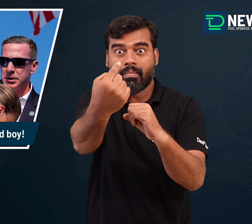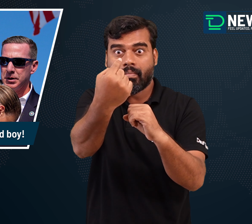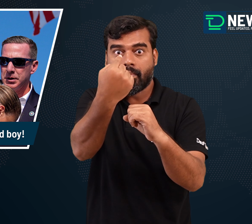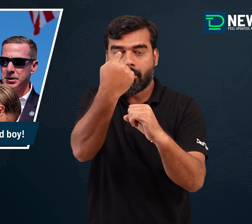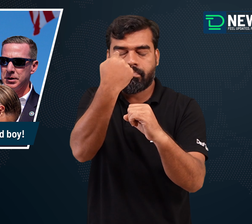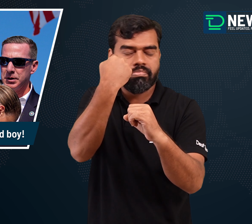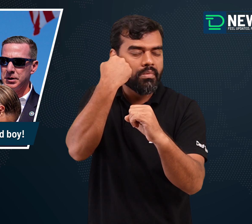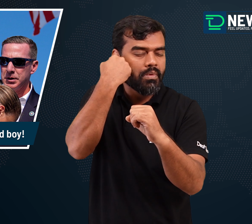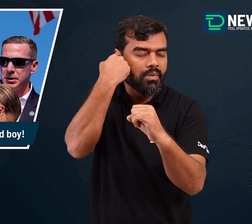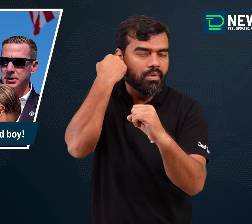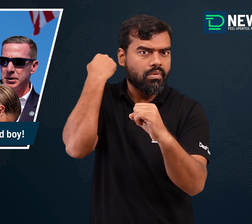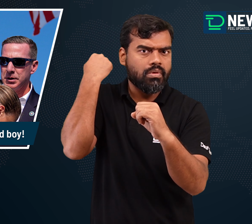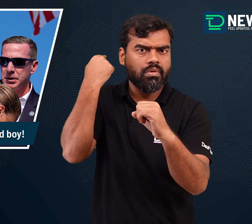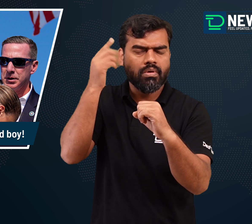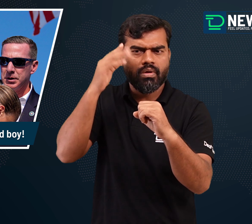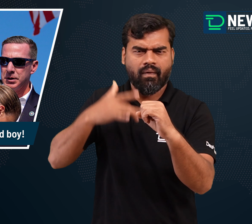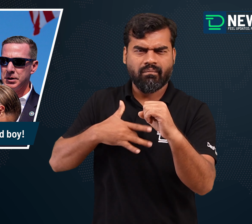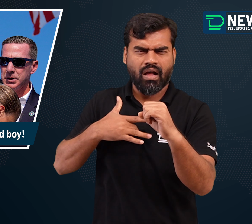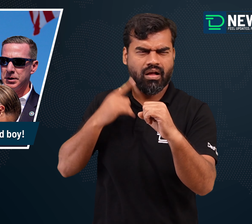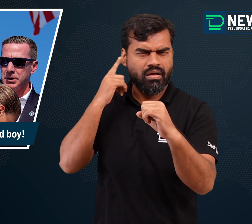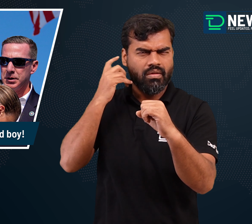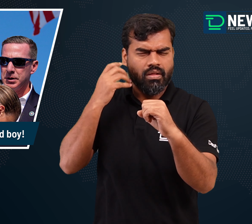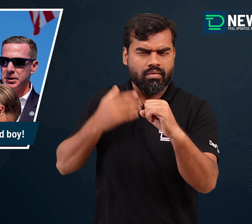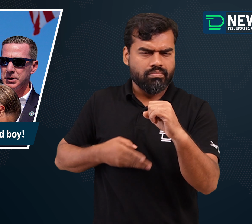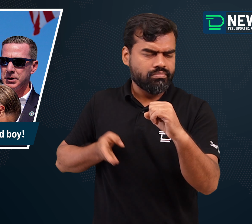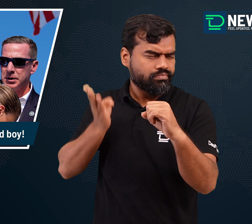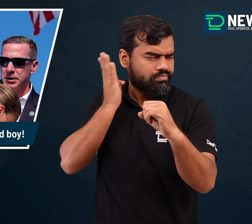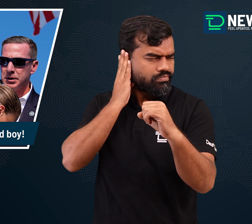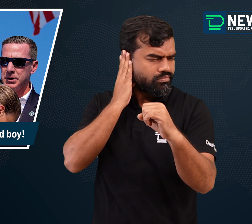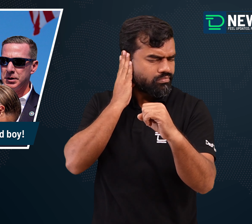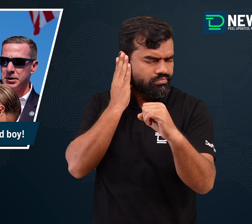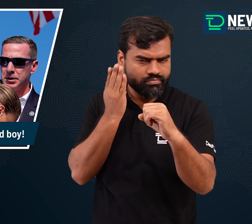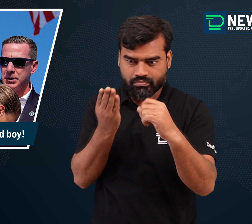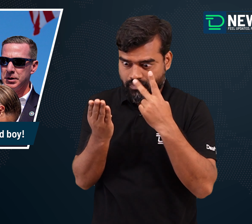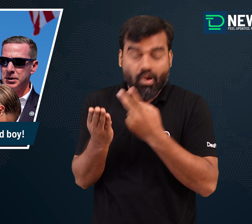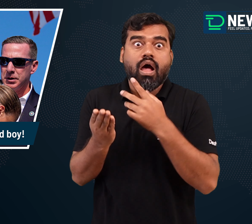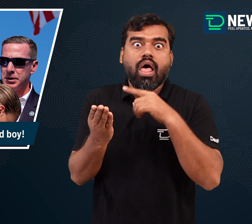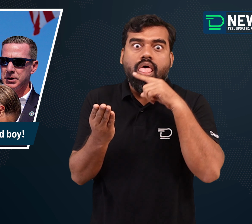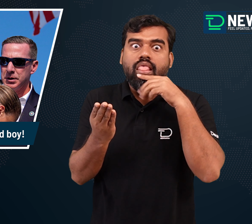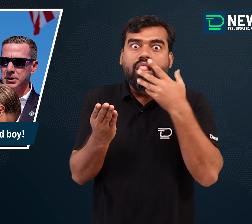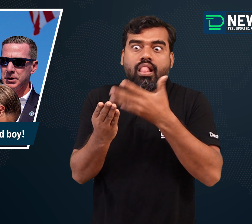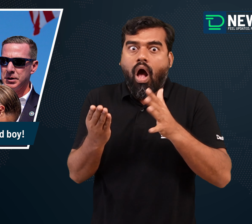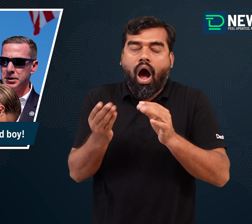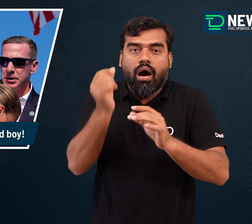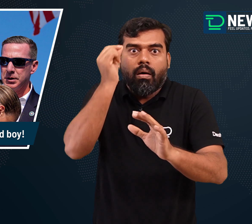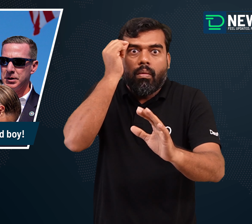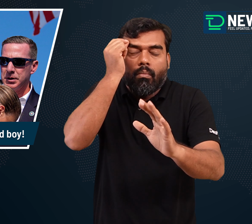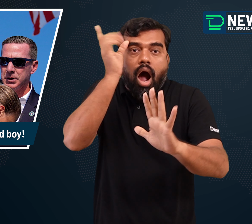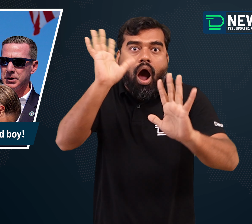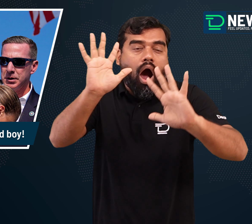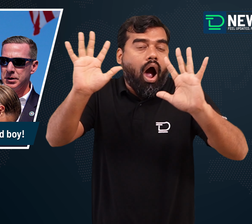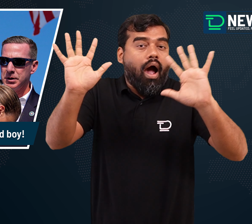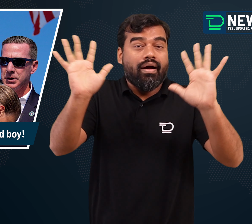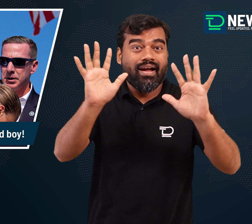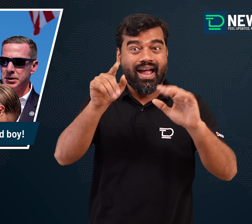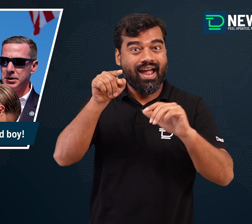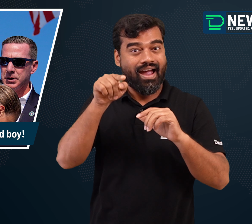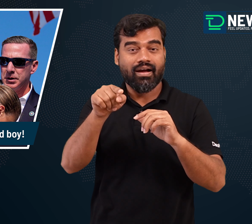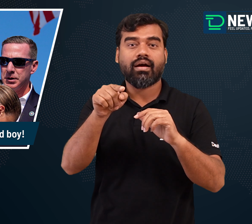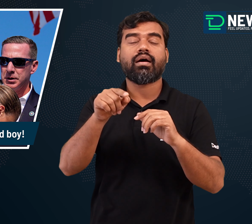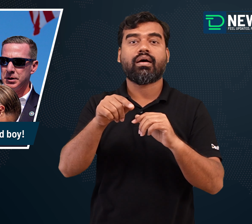He just touched his ear and understood that someone had shot.